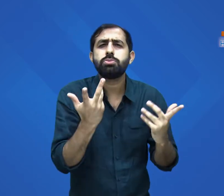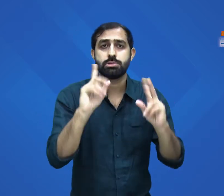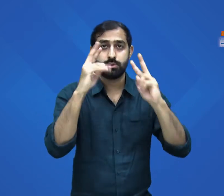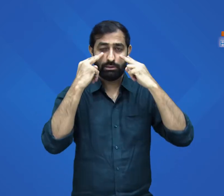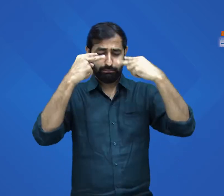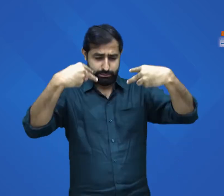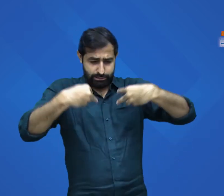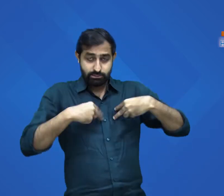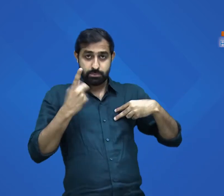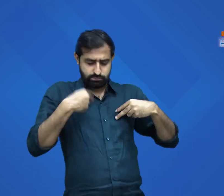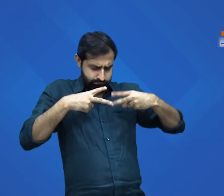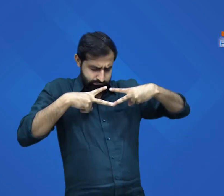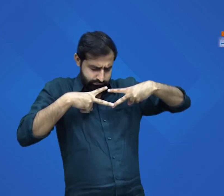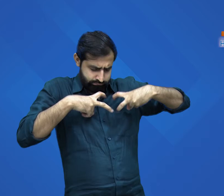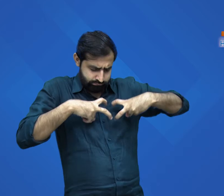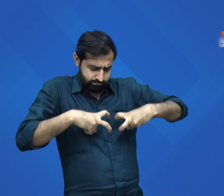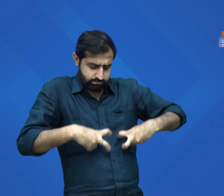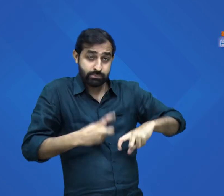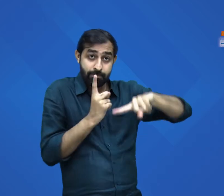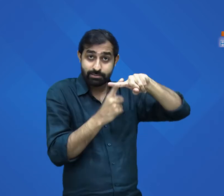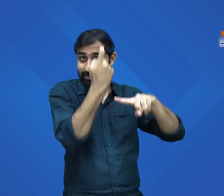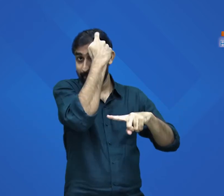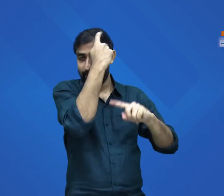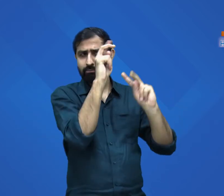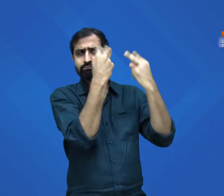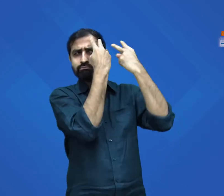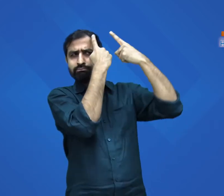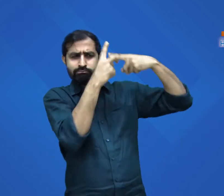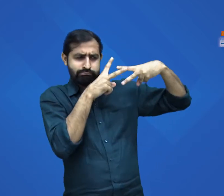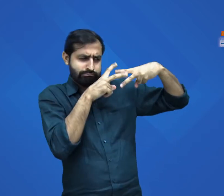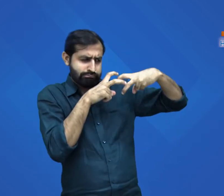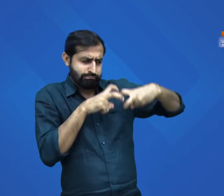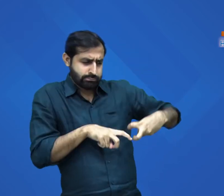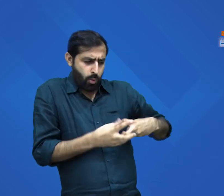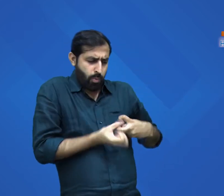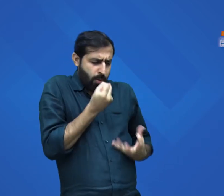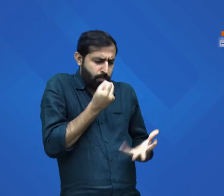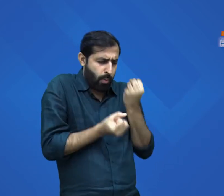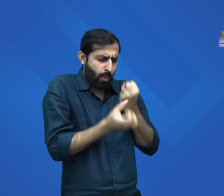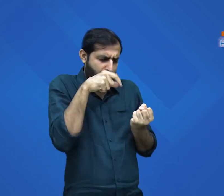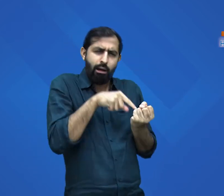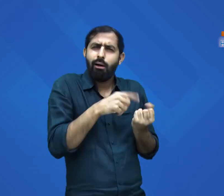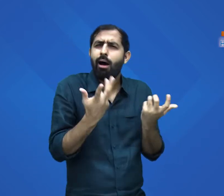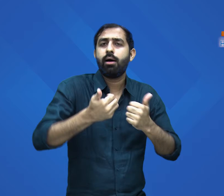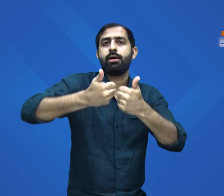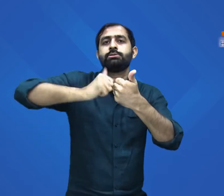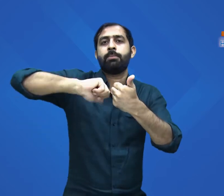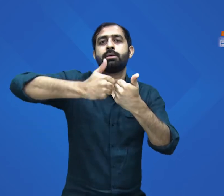Introspection is important because it helps us to do self analysis. It is a self examination